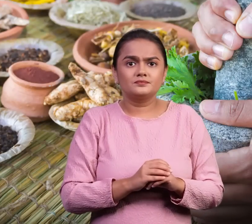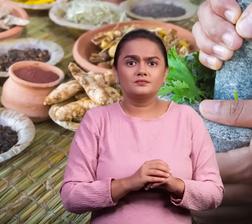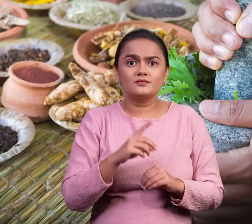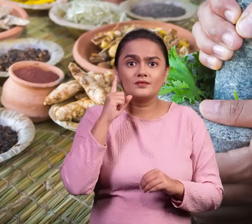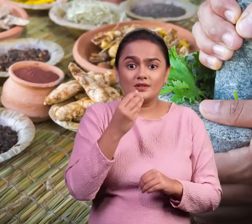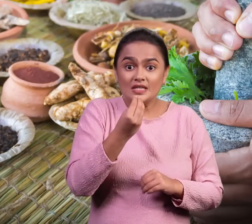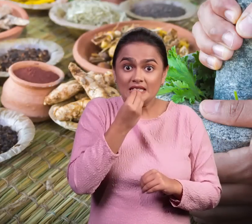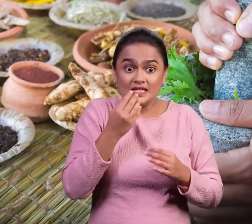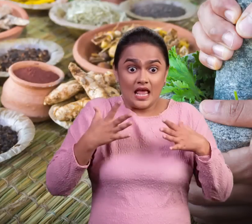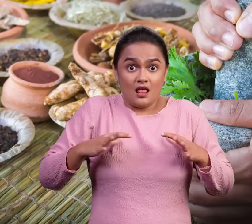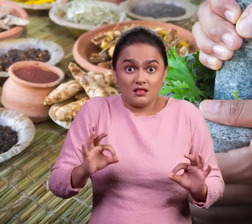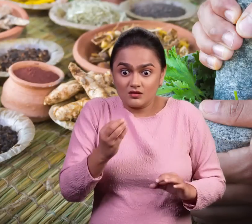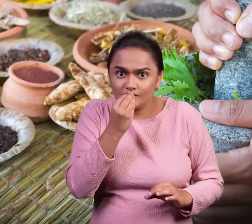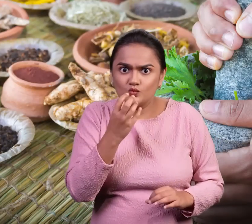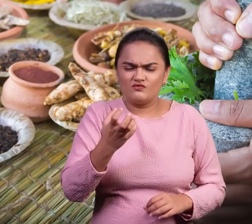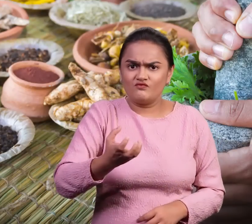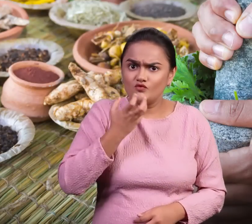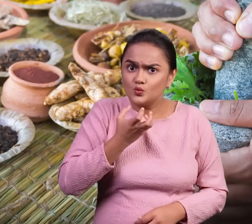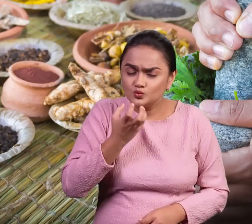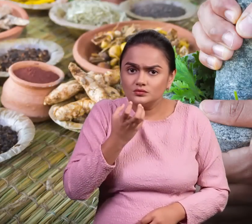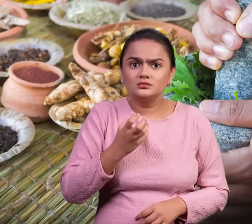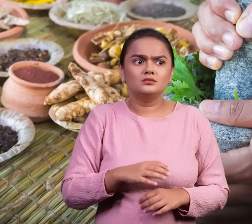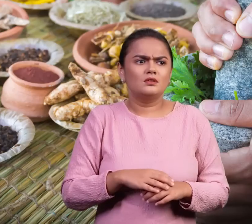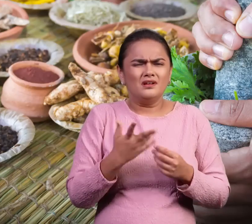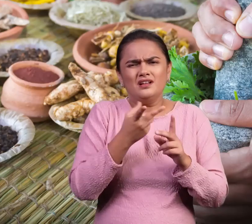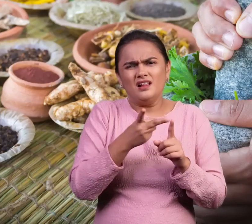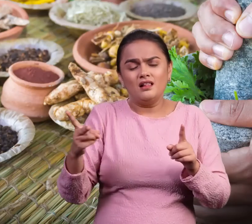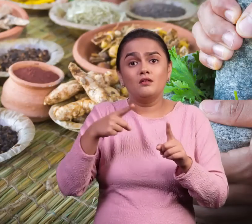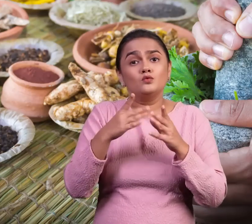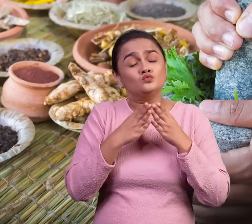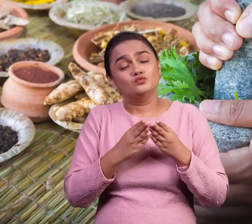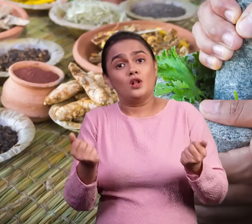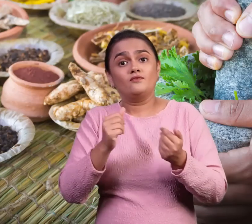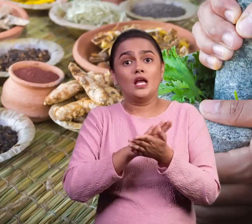eating healthy food, fruits, etc. can cure HIV.